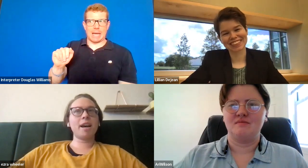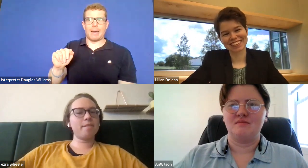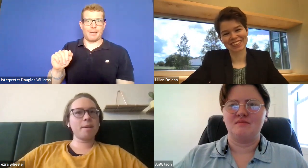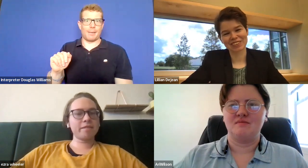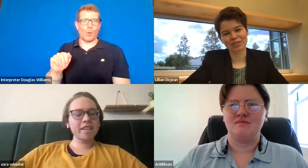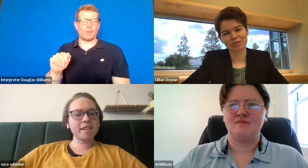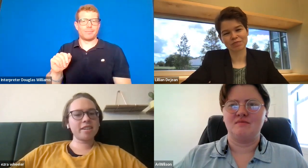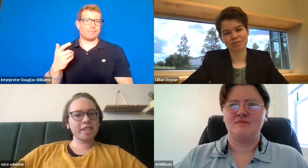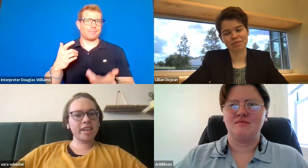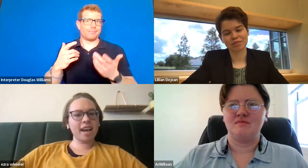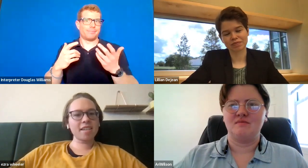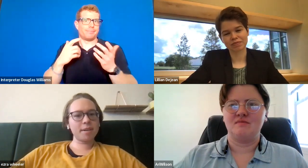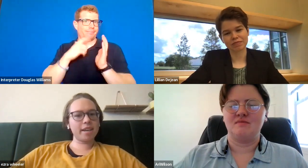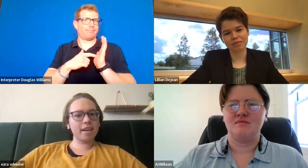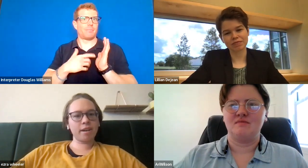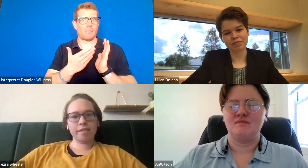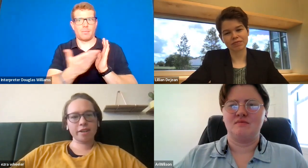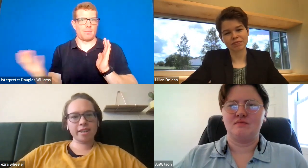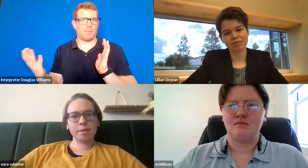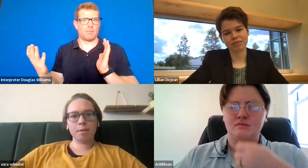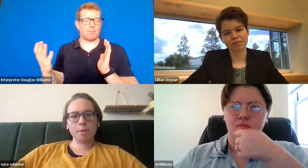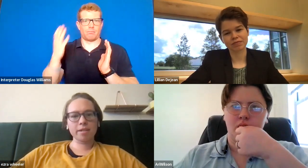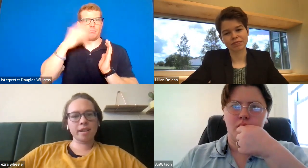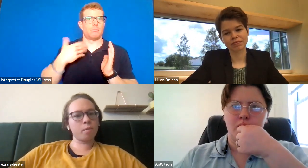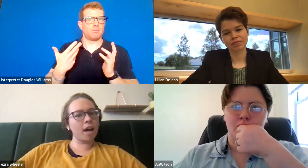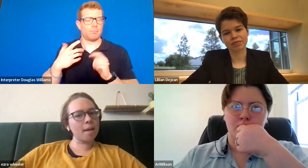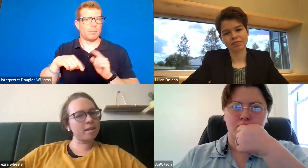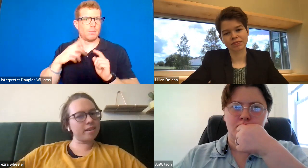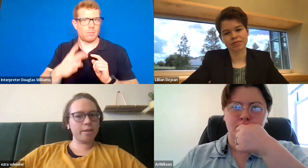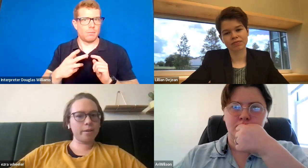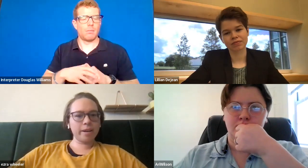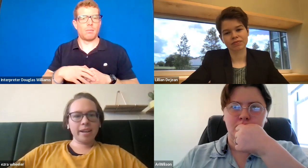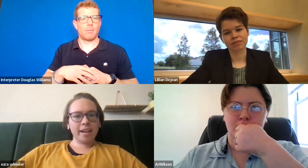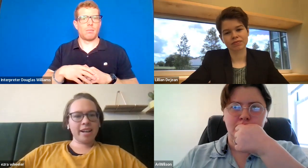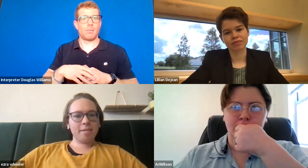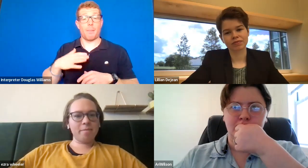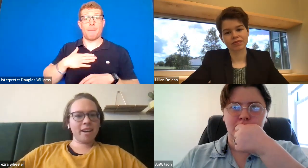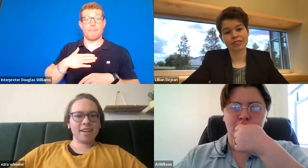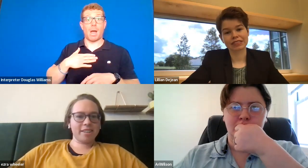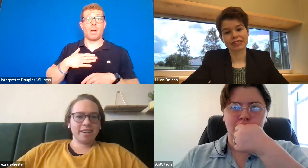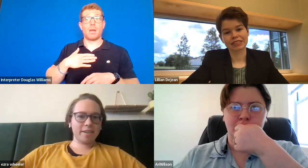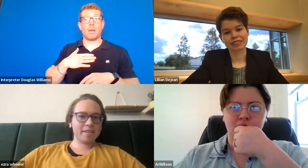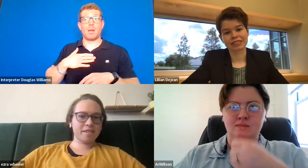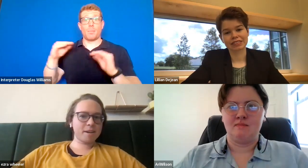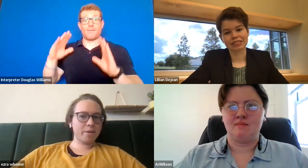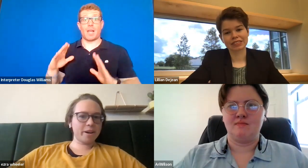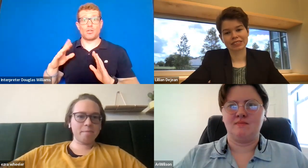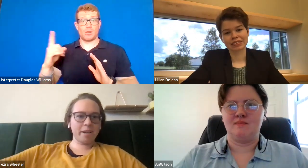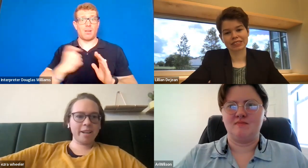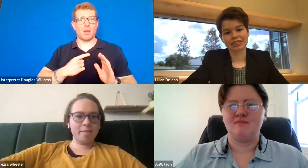my professor. She asked me on the first day that we were in person, what happened to you? And I told her. You know this is just my norm